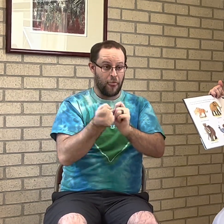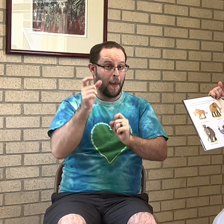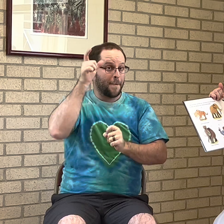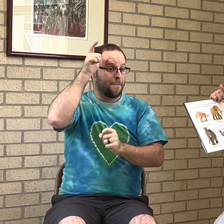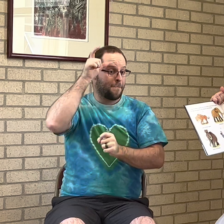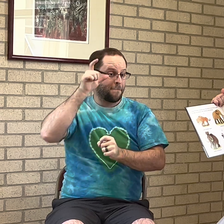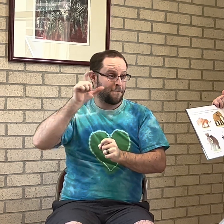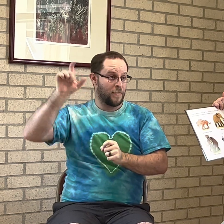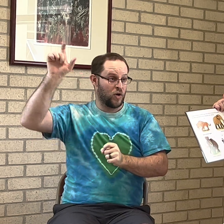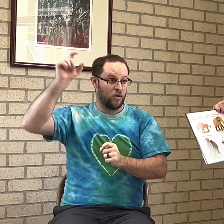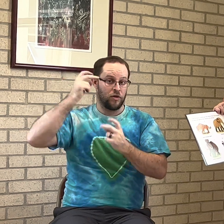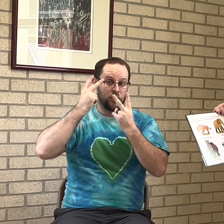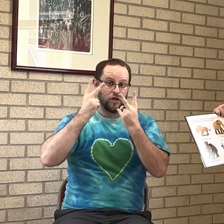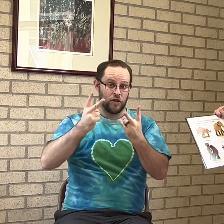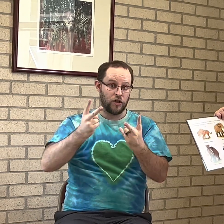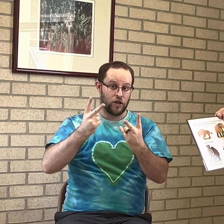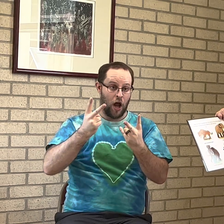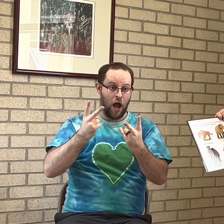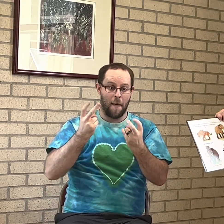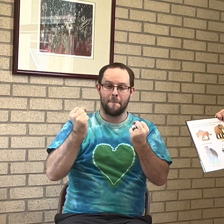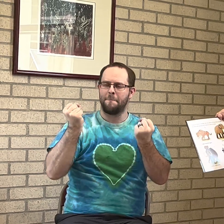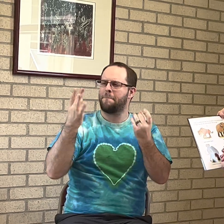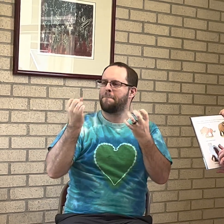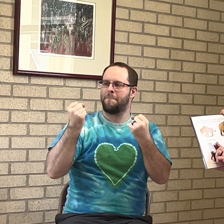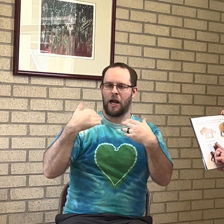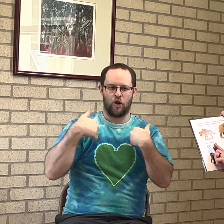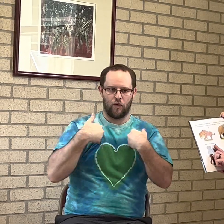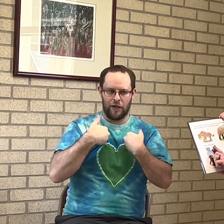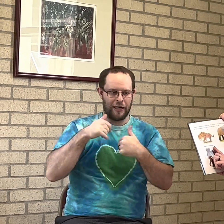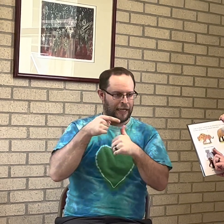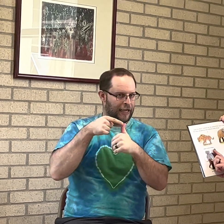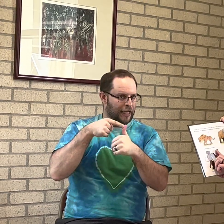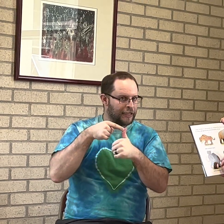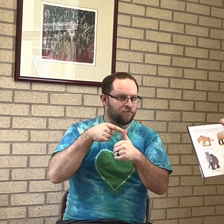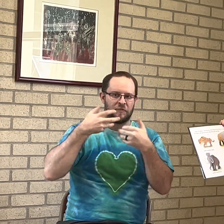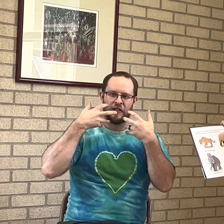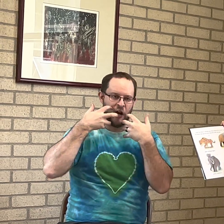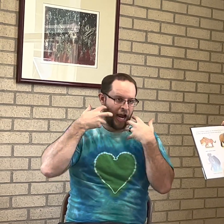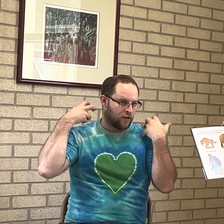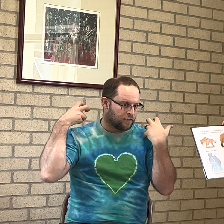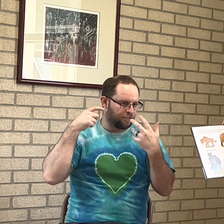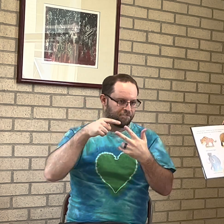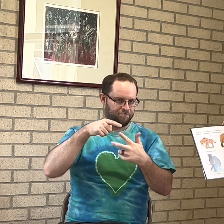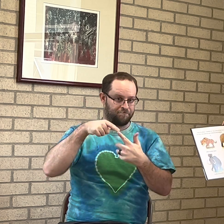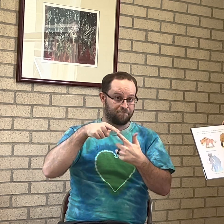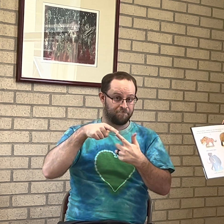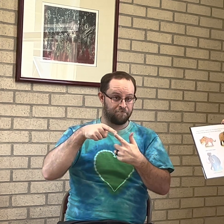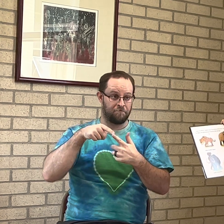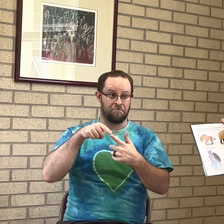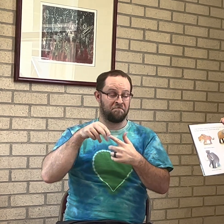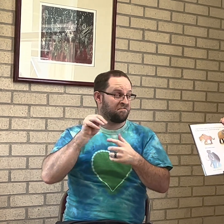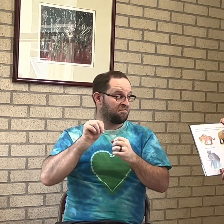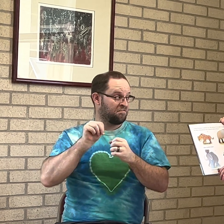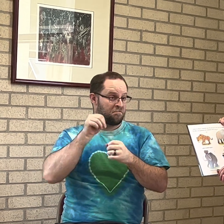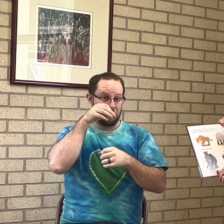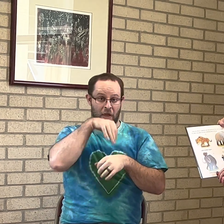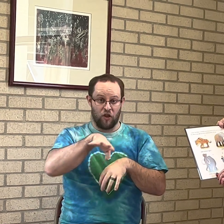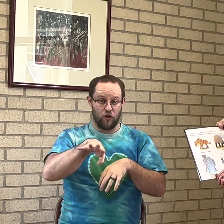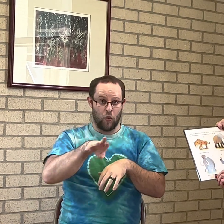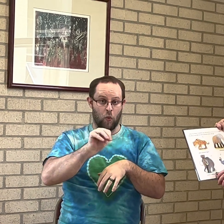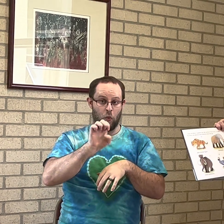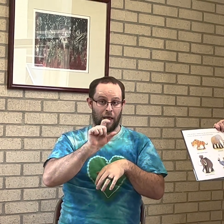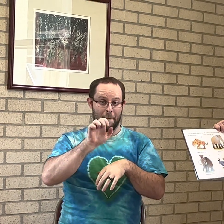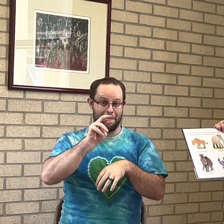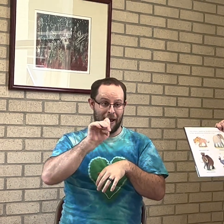glorious new creatures come and go like saber-toothed tigers, mastodons, woolly mammoths, and dodo